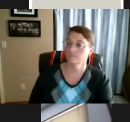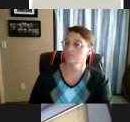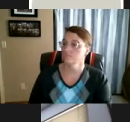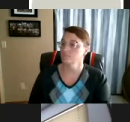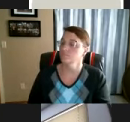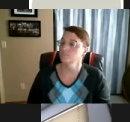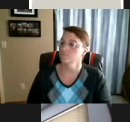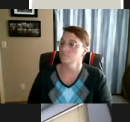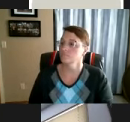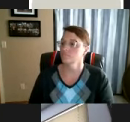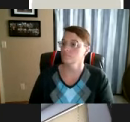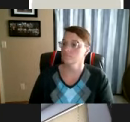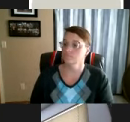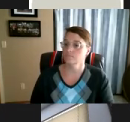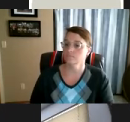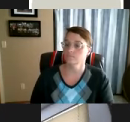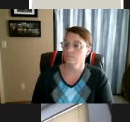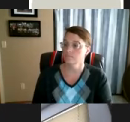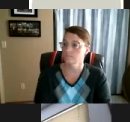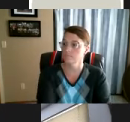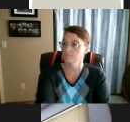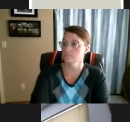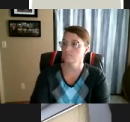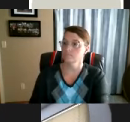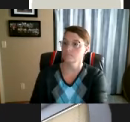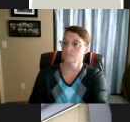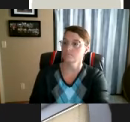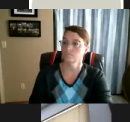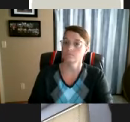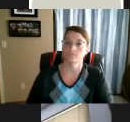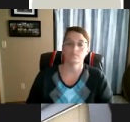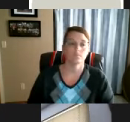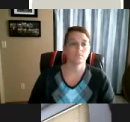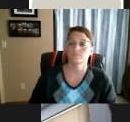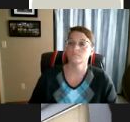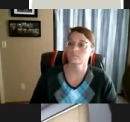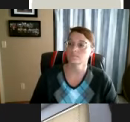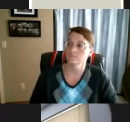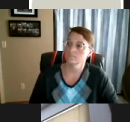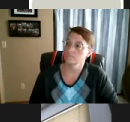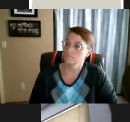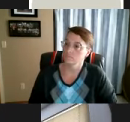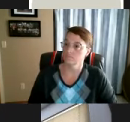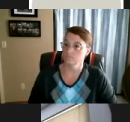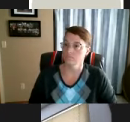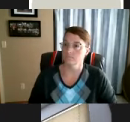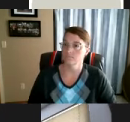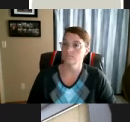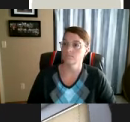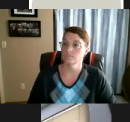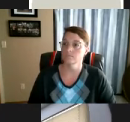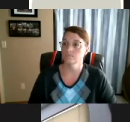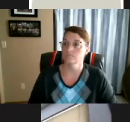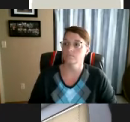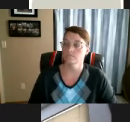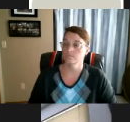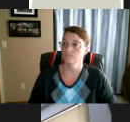that must be met. We are powerful, not despite the complexities of our bodies, but because